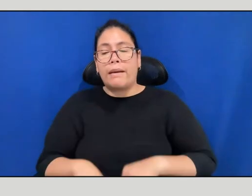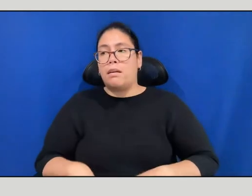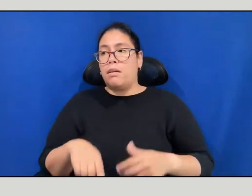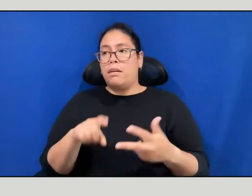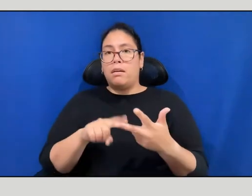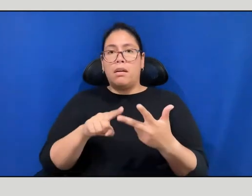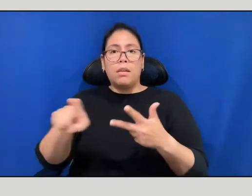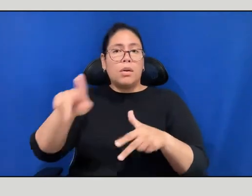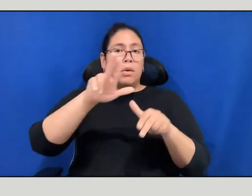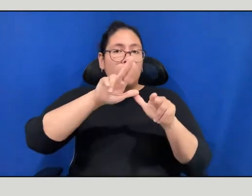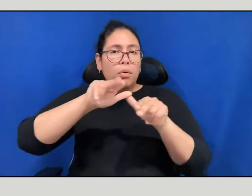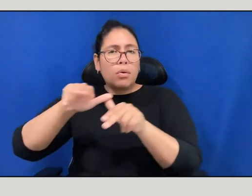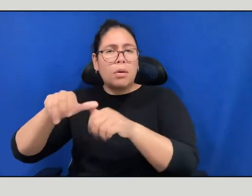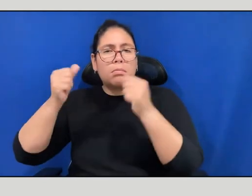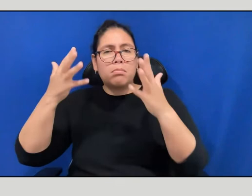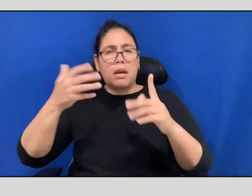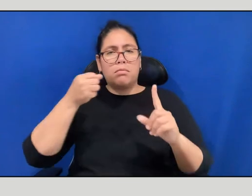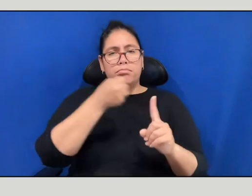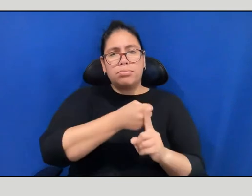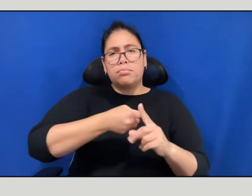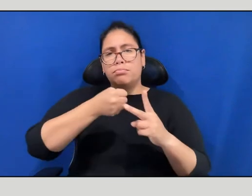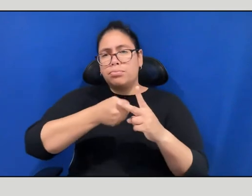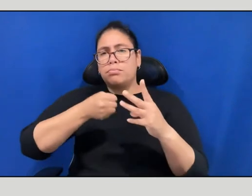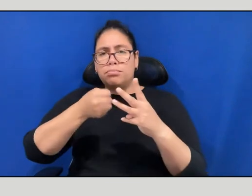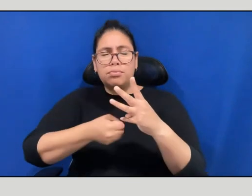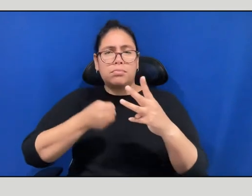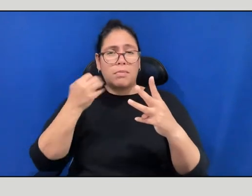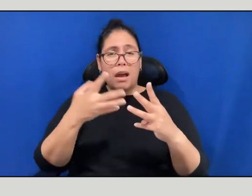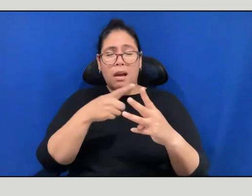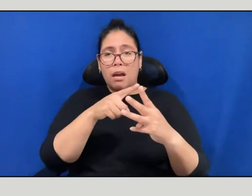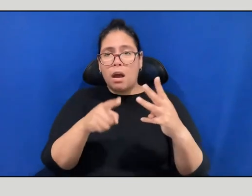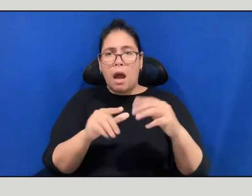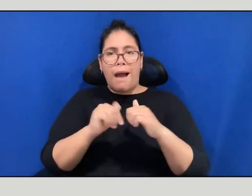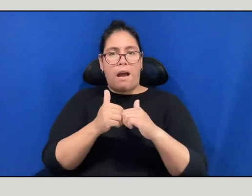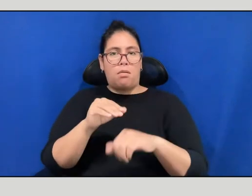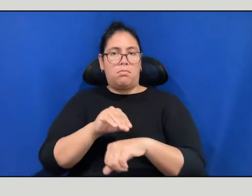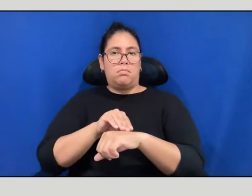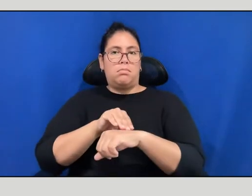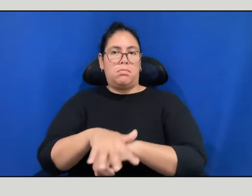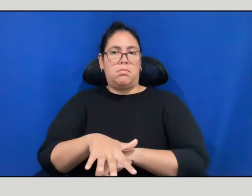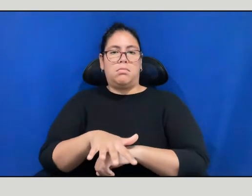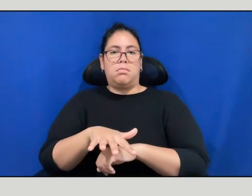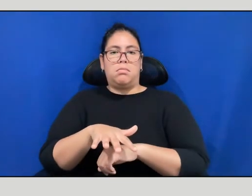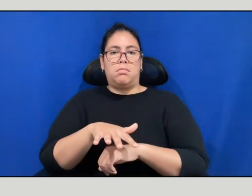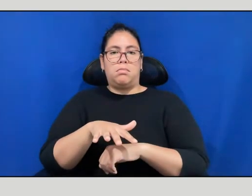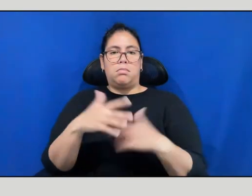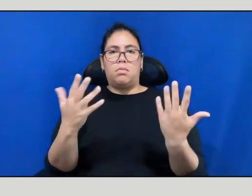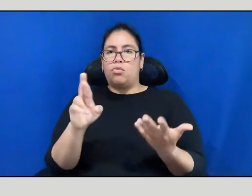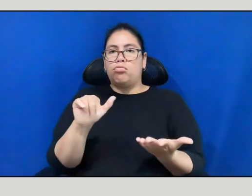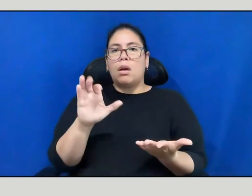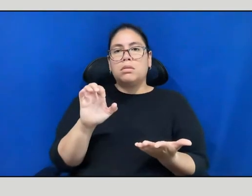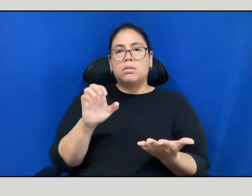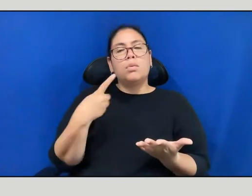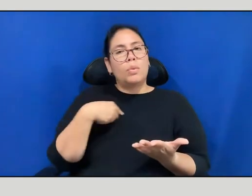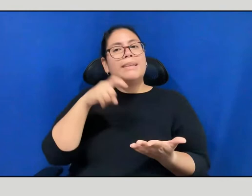all these different crises that we've had, how have they impacted along the lines of race? We need racial data to be able to say that,